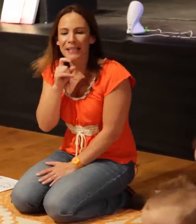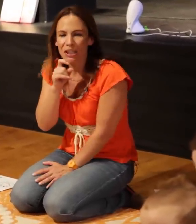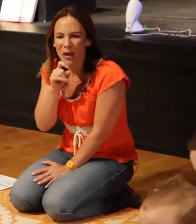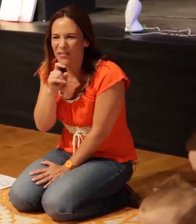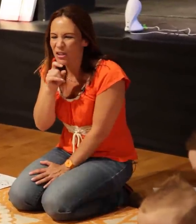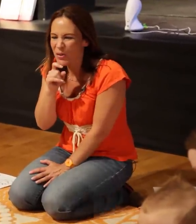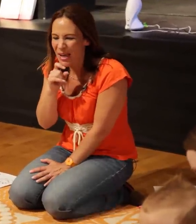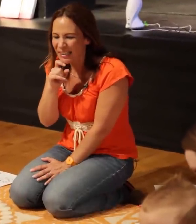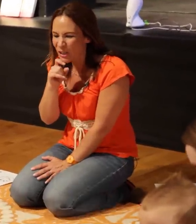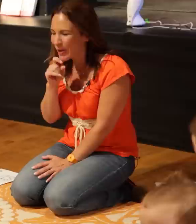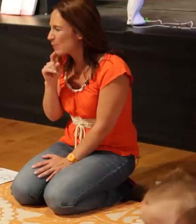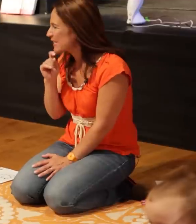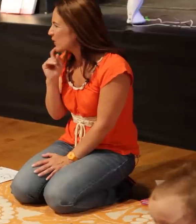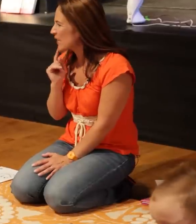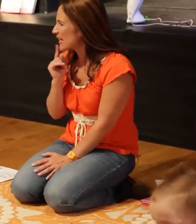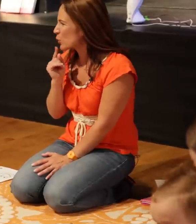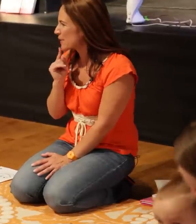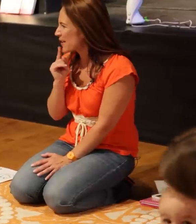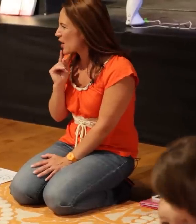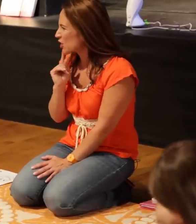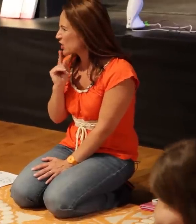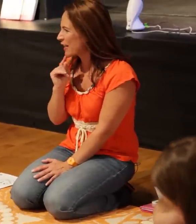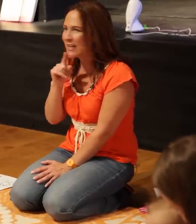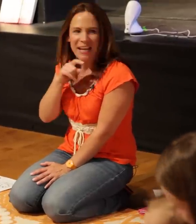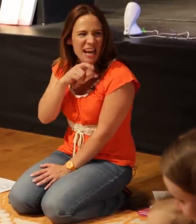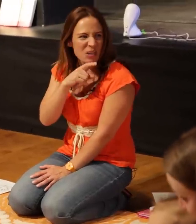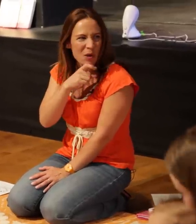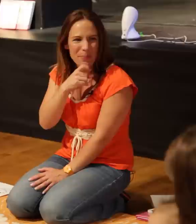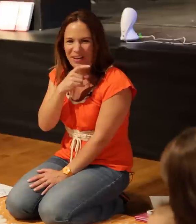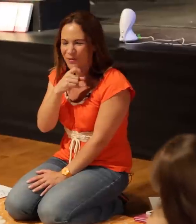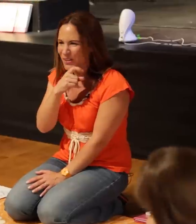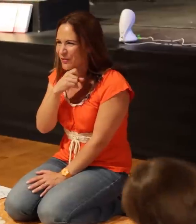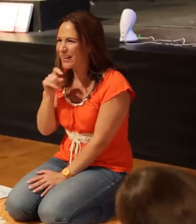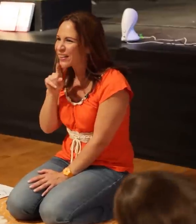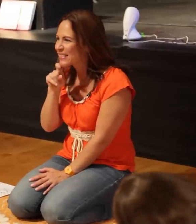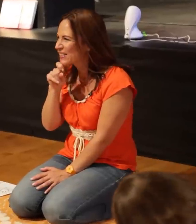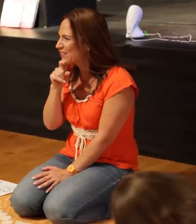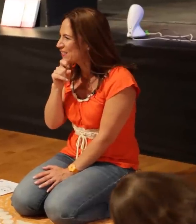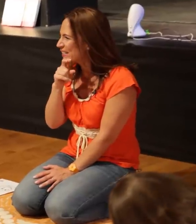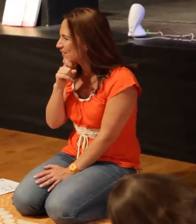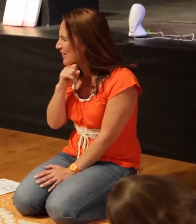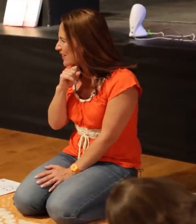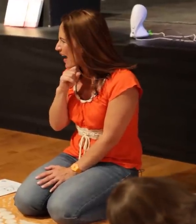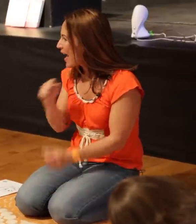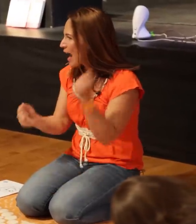It's like you have -- you know that little baby cereal and it drips down on your chin and you wipe it off with your finger. CEREAL, CEREAL.